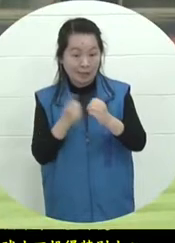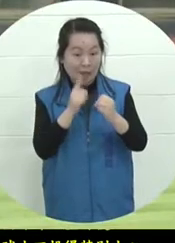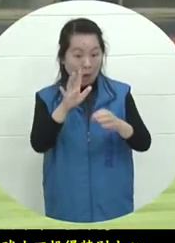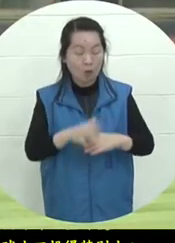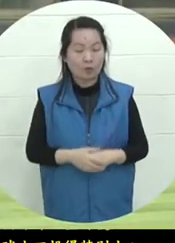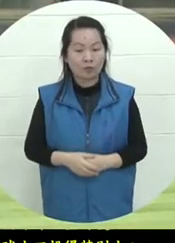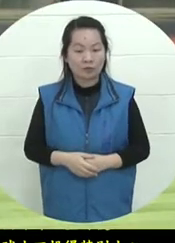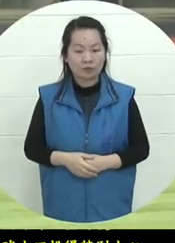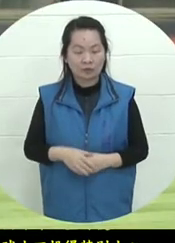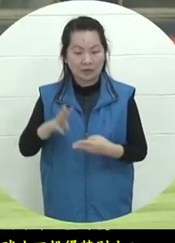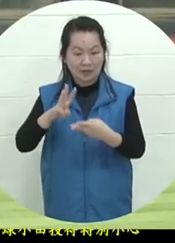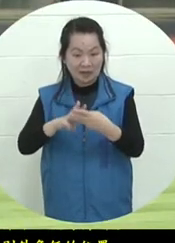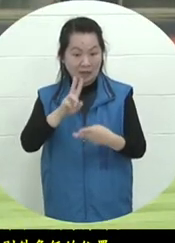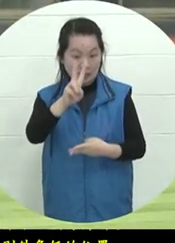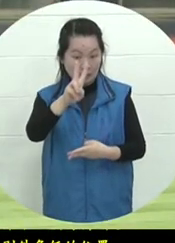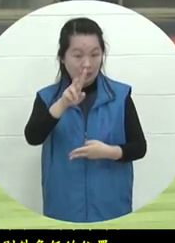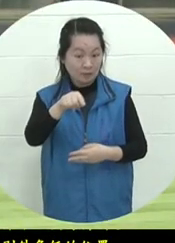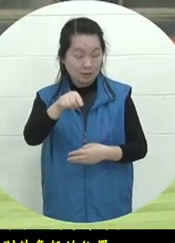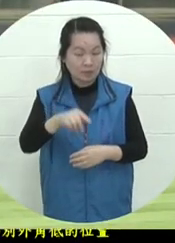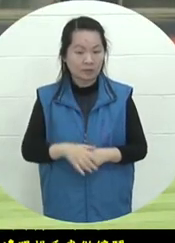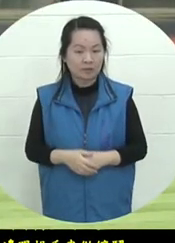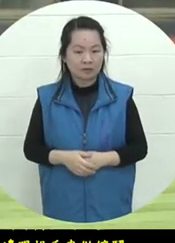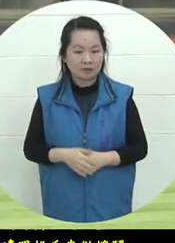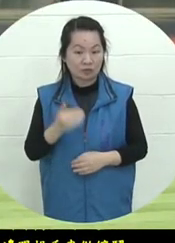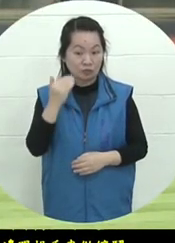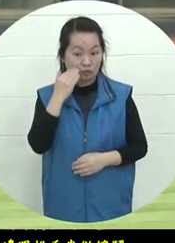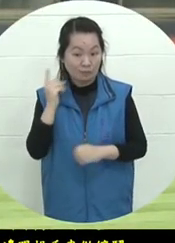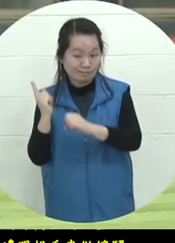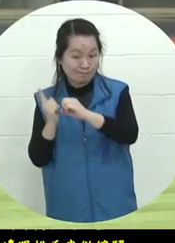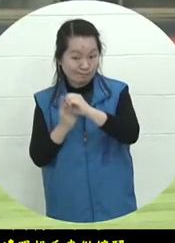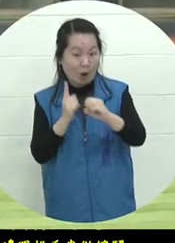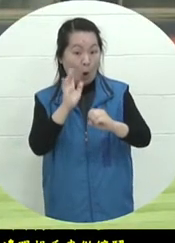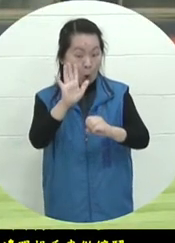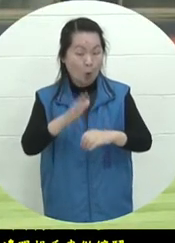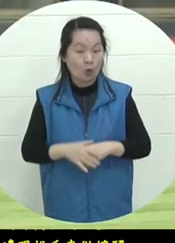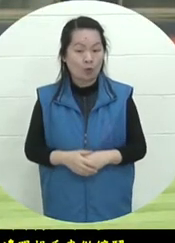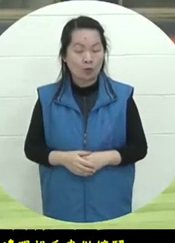, there may be a runner on second base . Nathan had the opportunity to